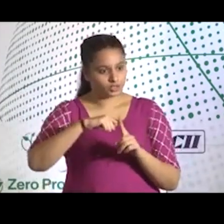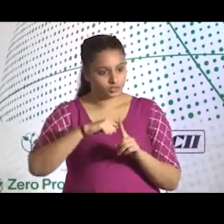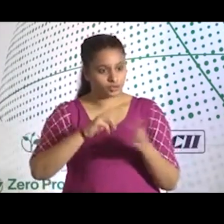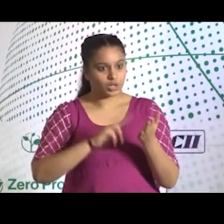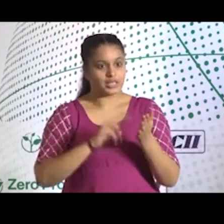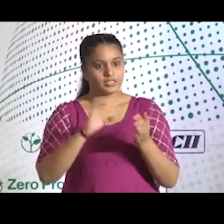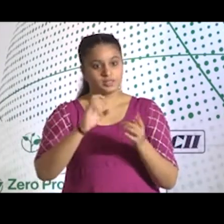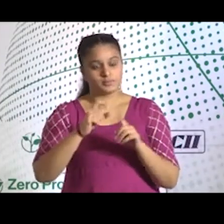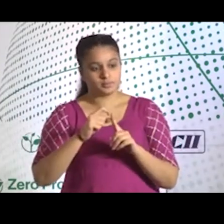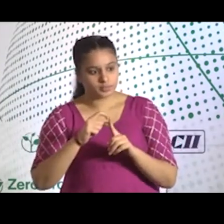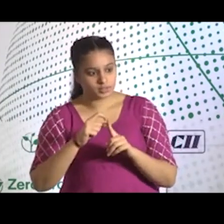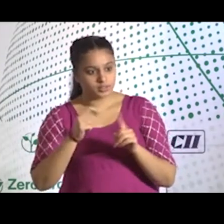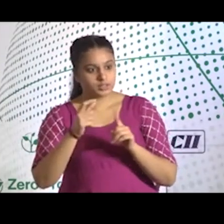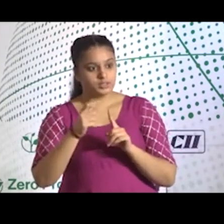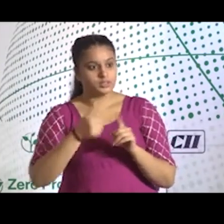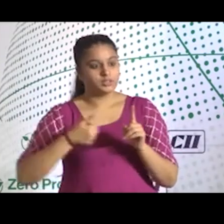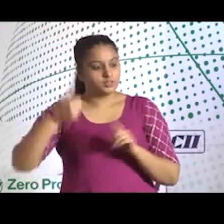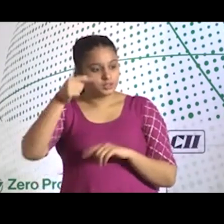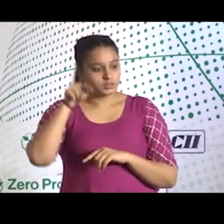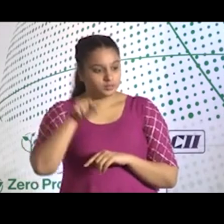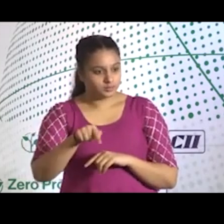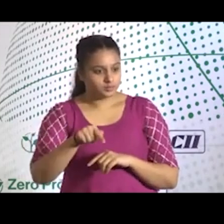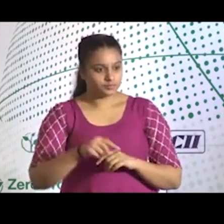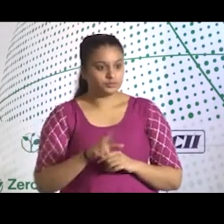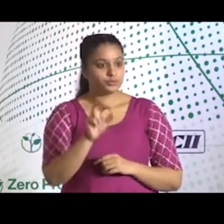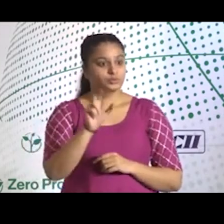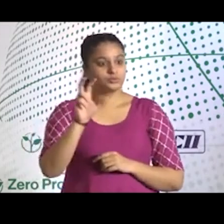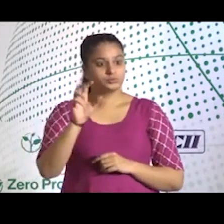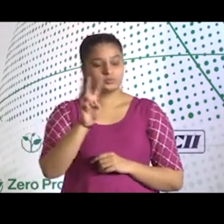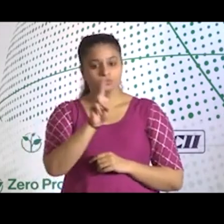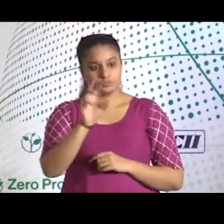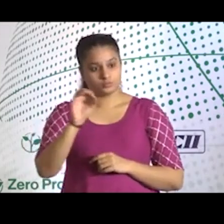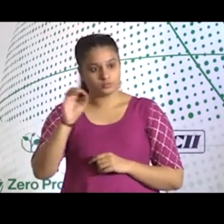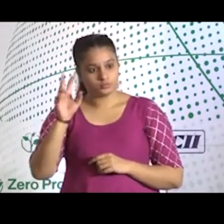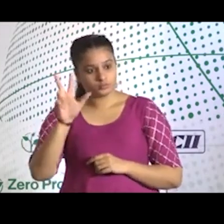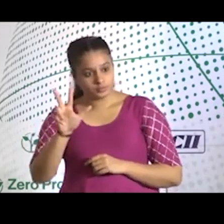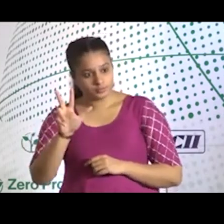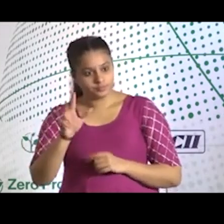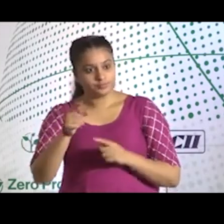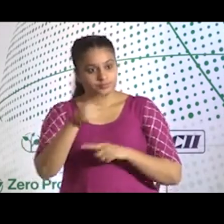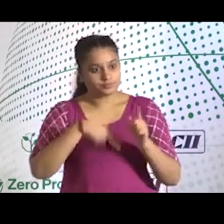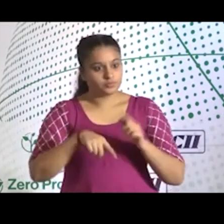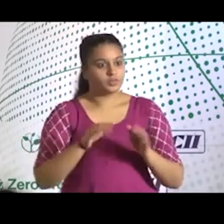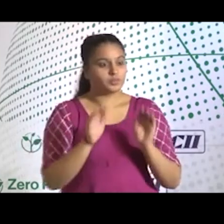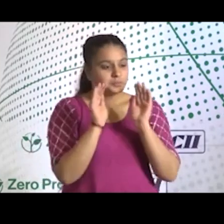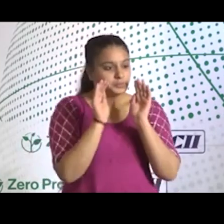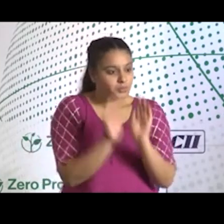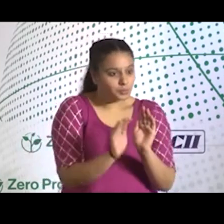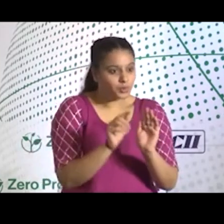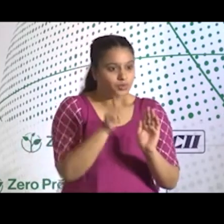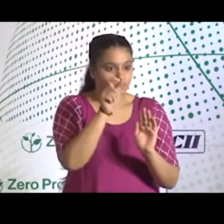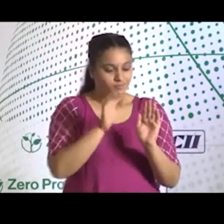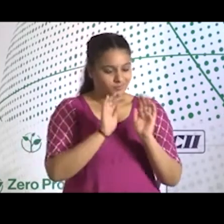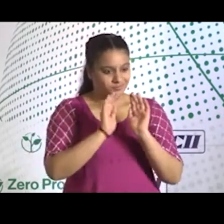Michel Helen Keller Award 2008, a model supporter for of increase employment